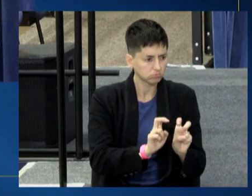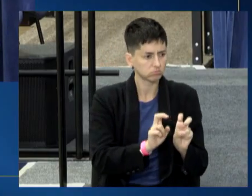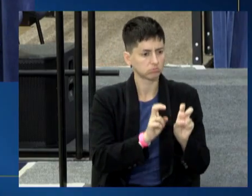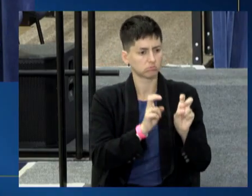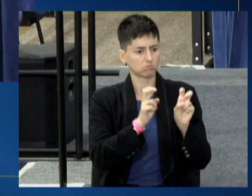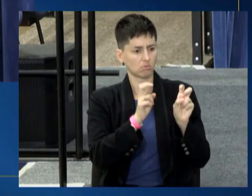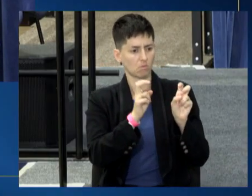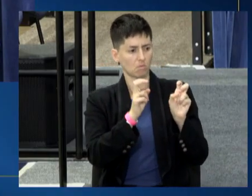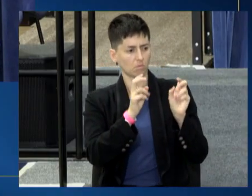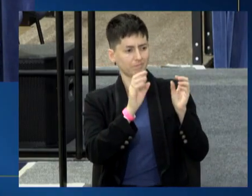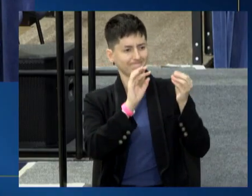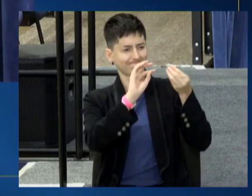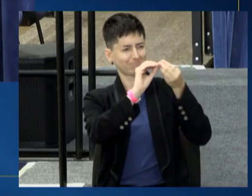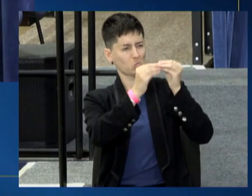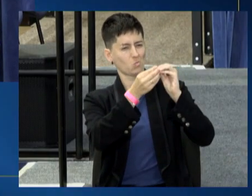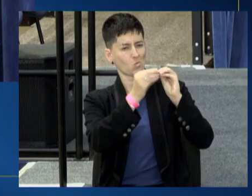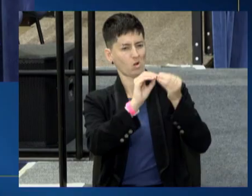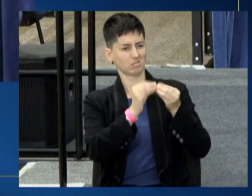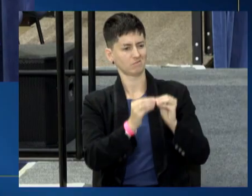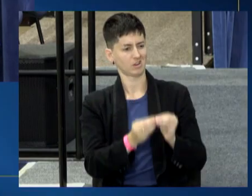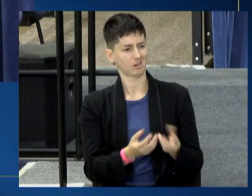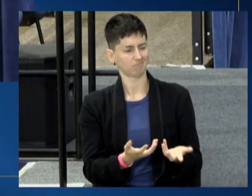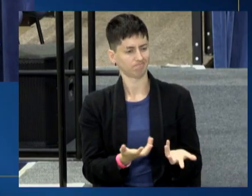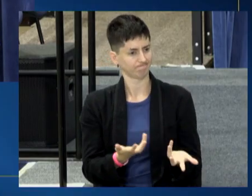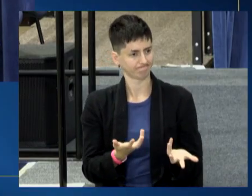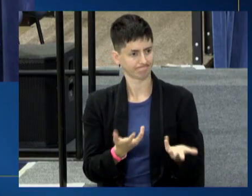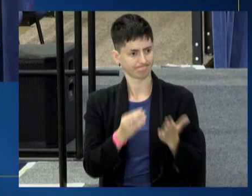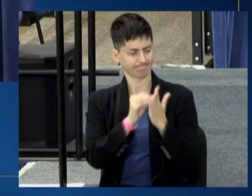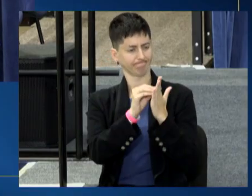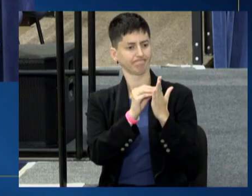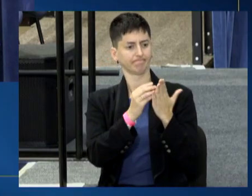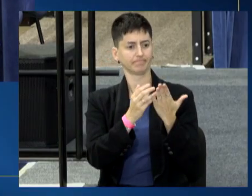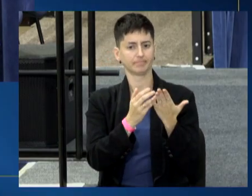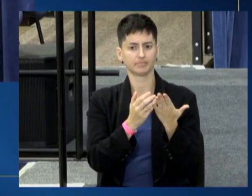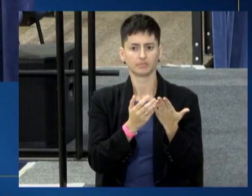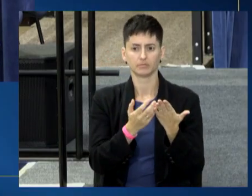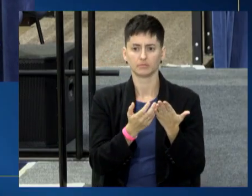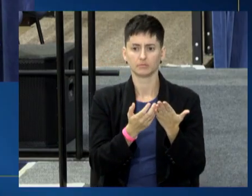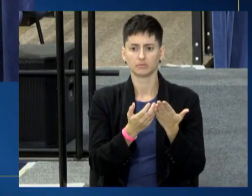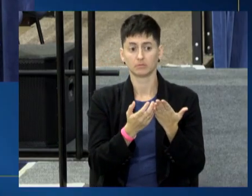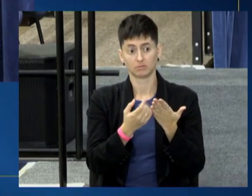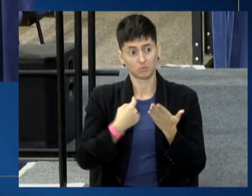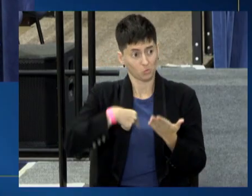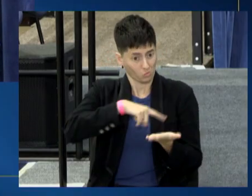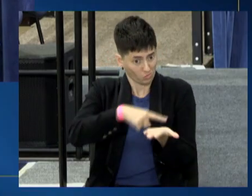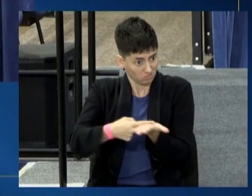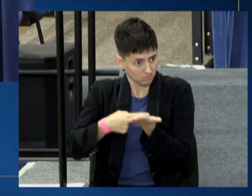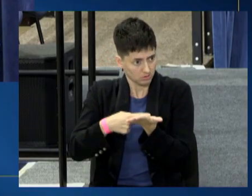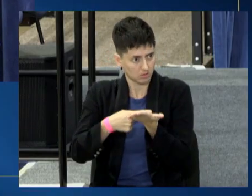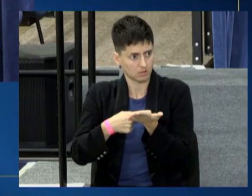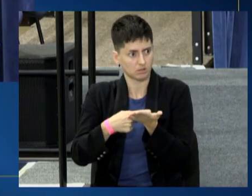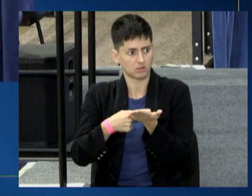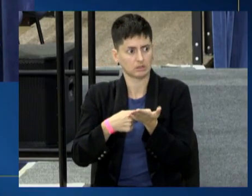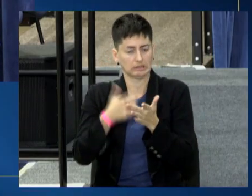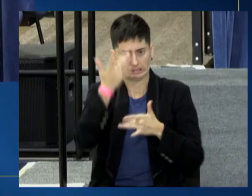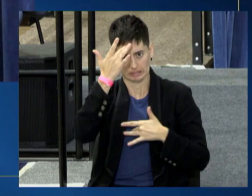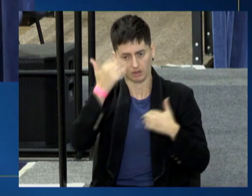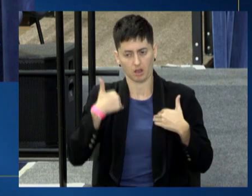cancer, this is critically important. We're talking about very symptomatic diseases, and as anyone who's had a family member goes through cancer treatment,